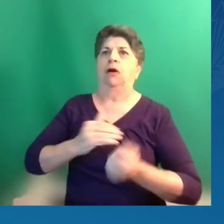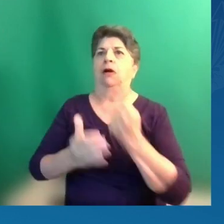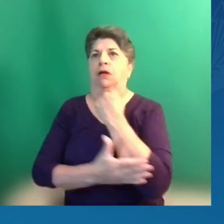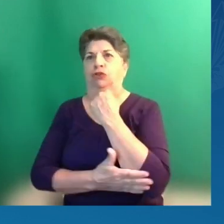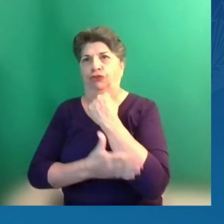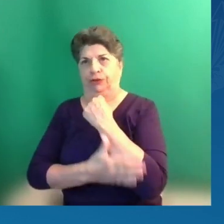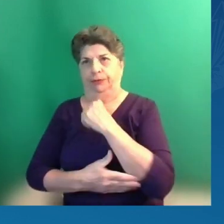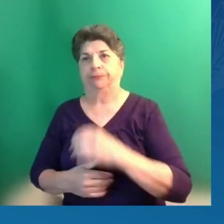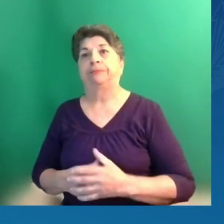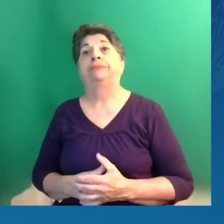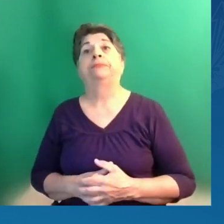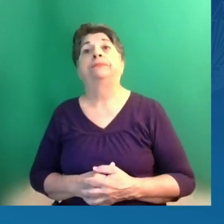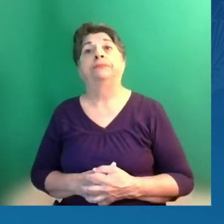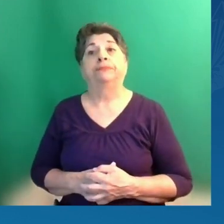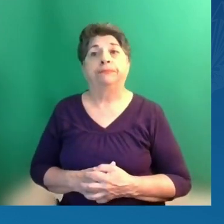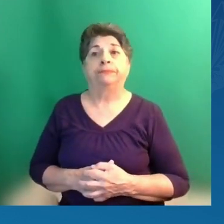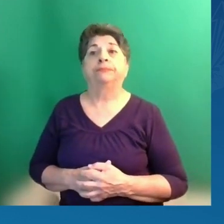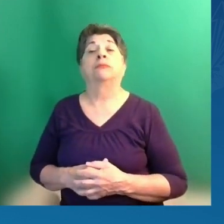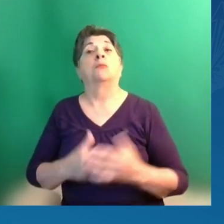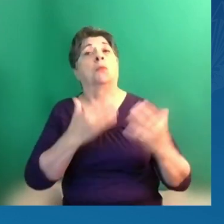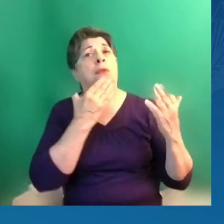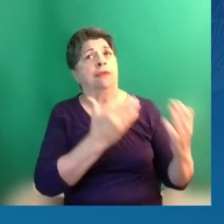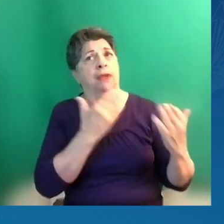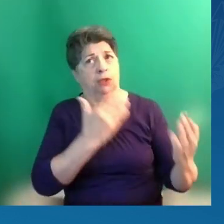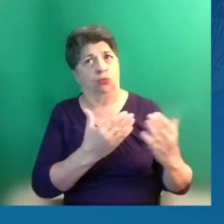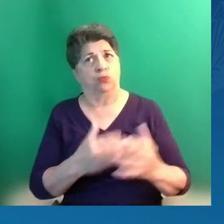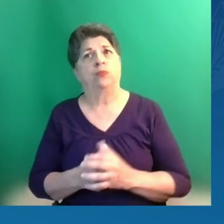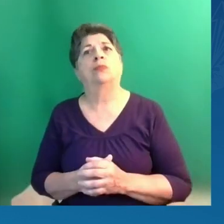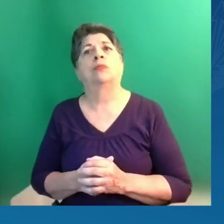plays in protecting water security around the world.